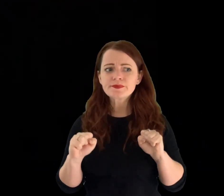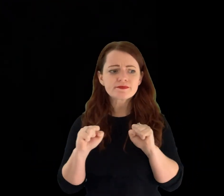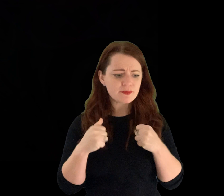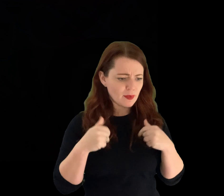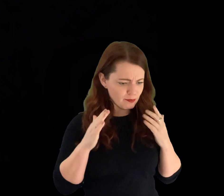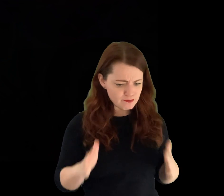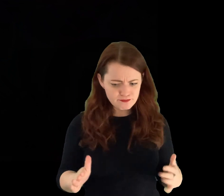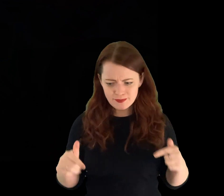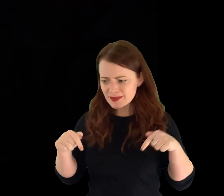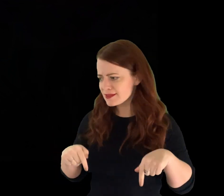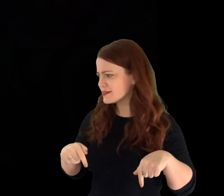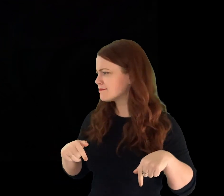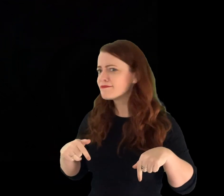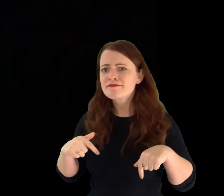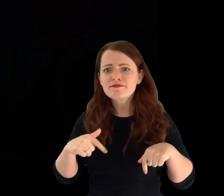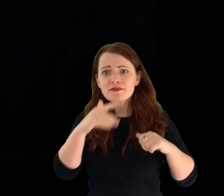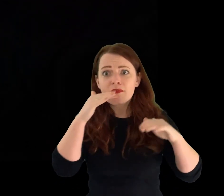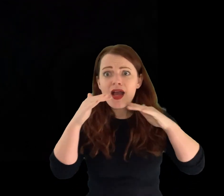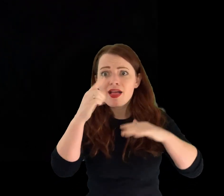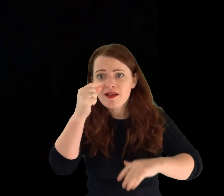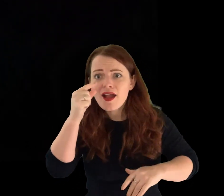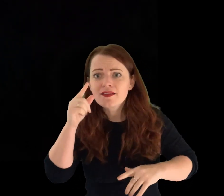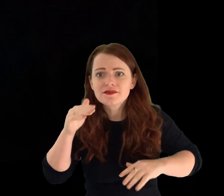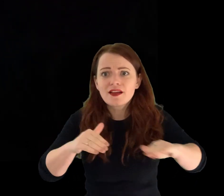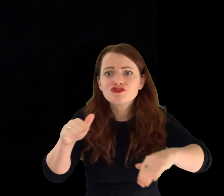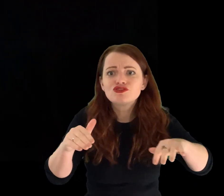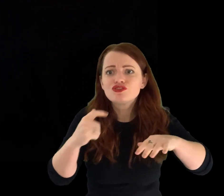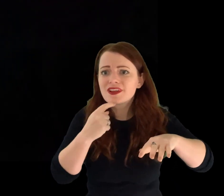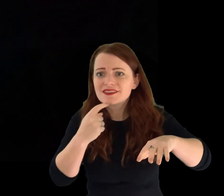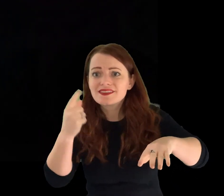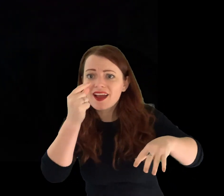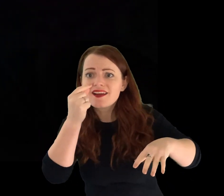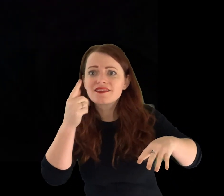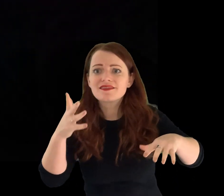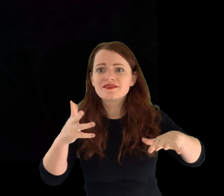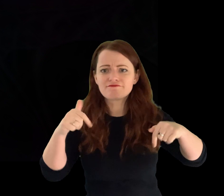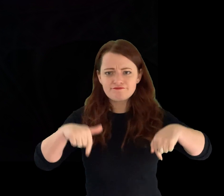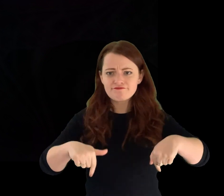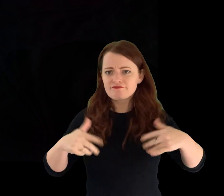But I must be here I can smell, I can touch, I can taste, I can be So where,